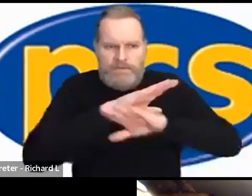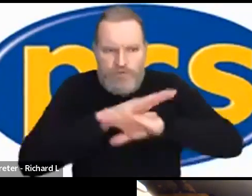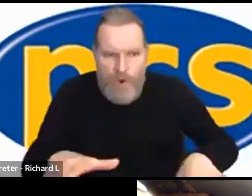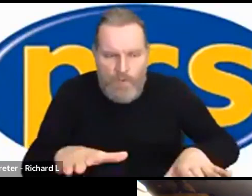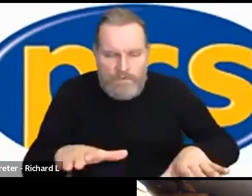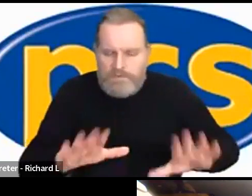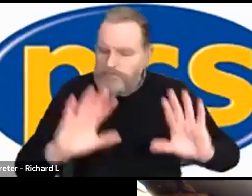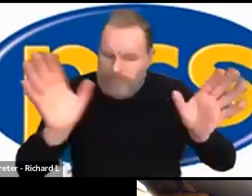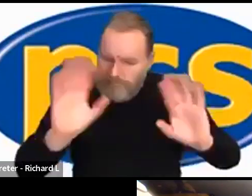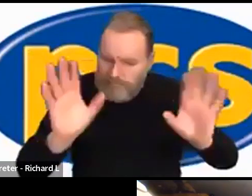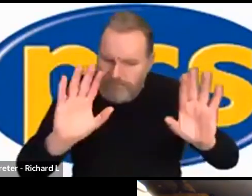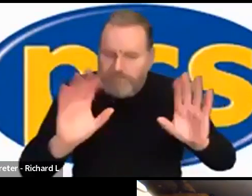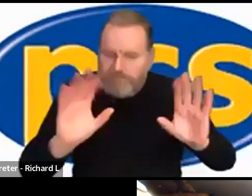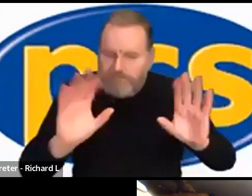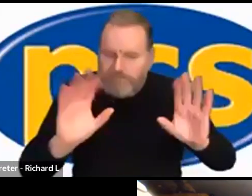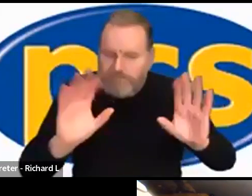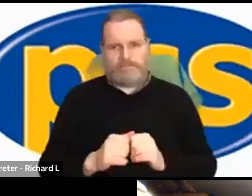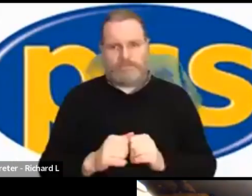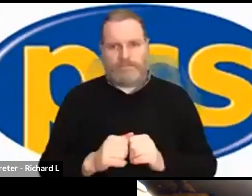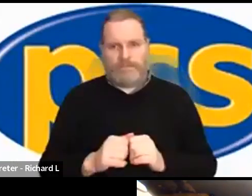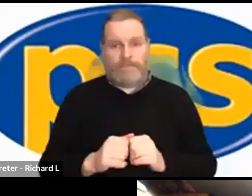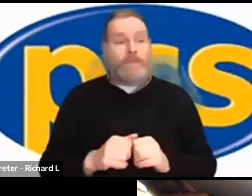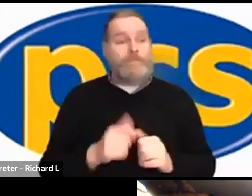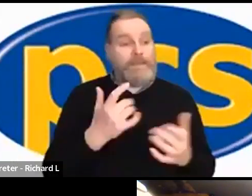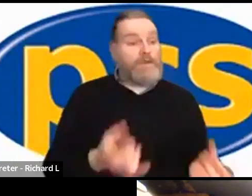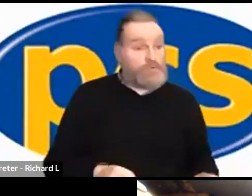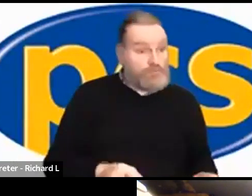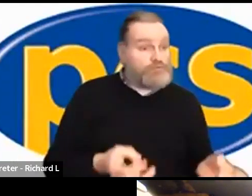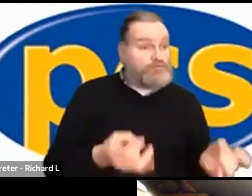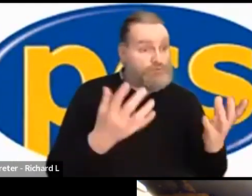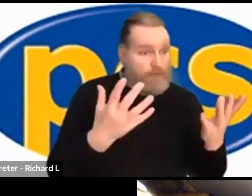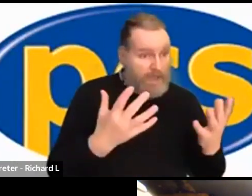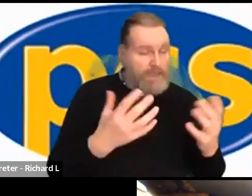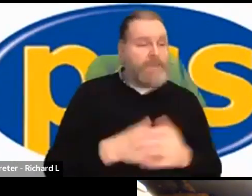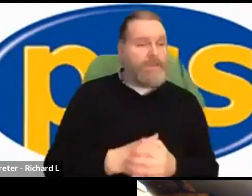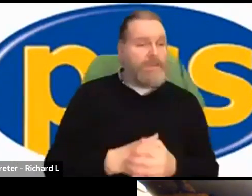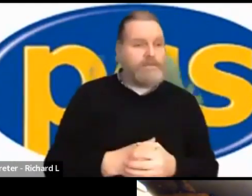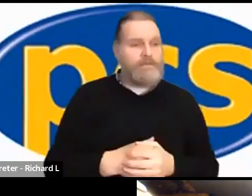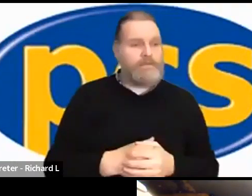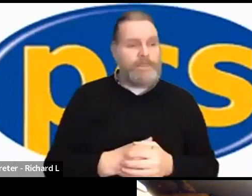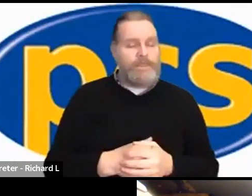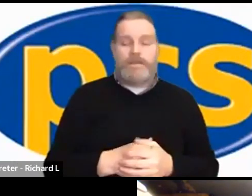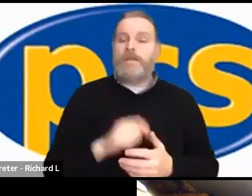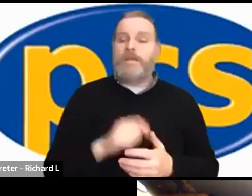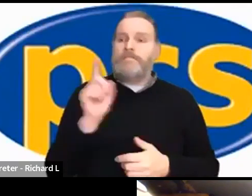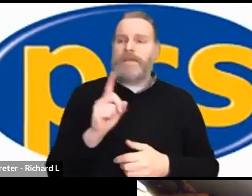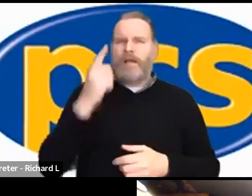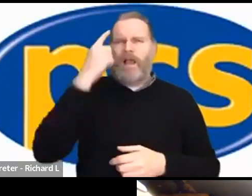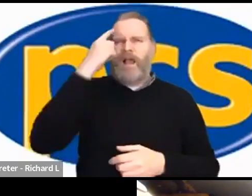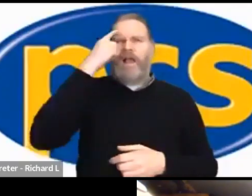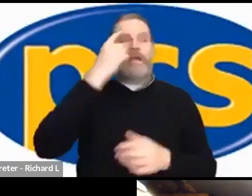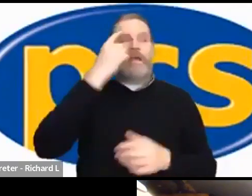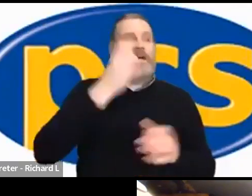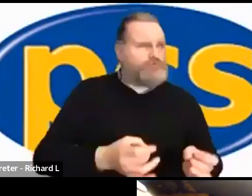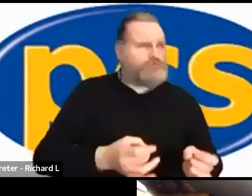it without the ballot. So what's happening now is in a number of the employers that number of the employers that are on strike People have concluded that,